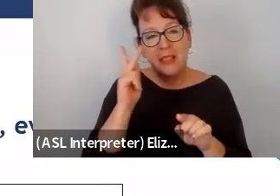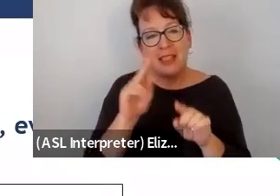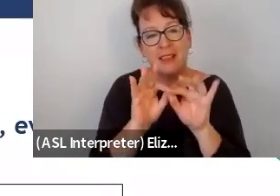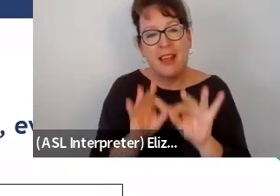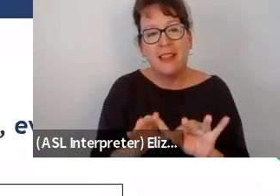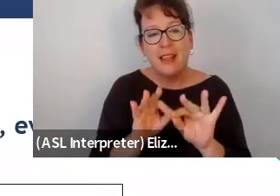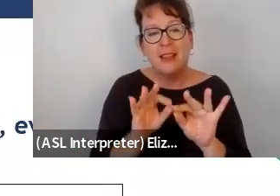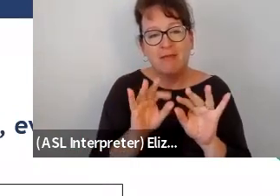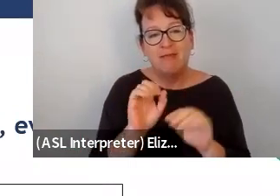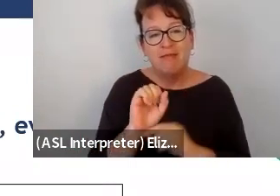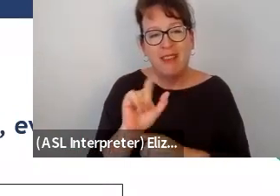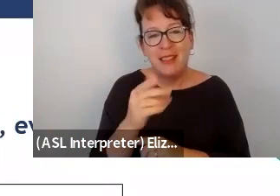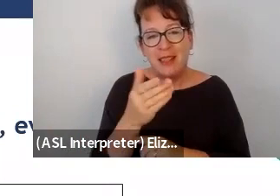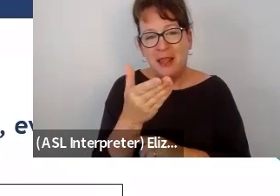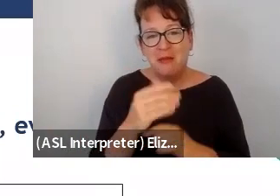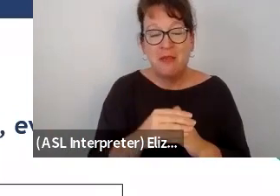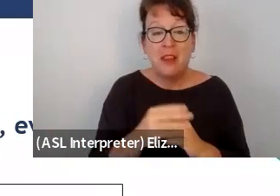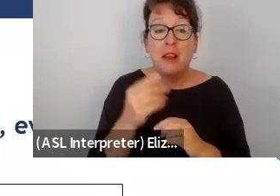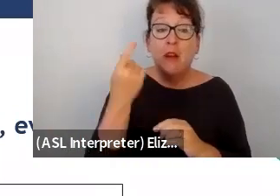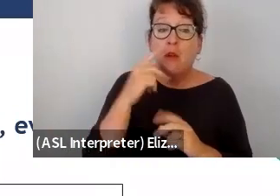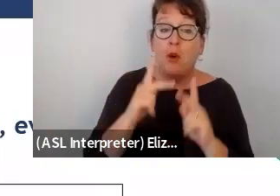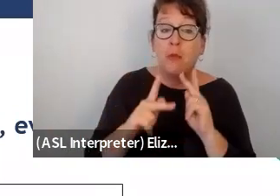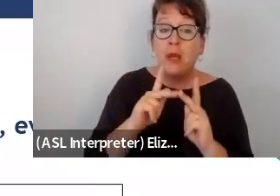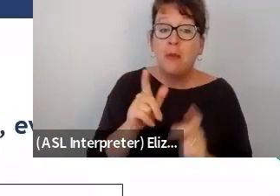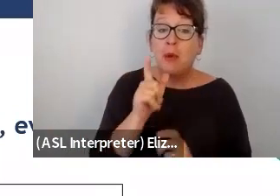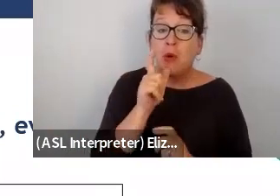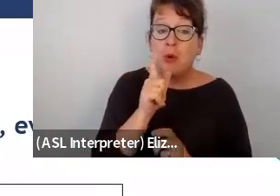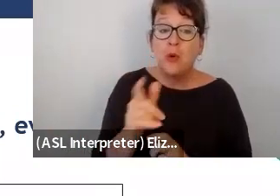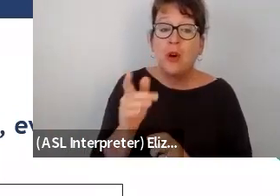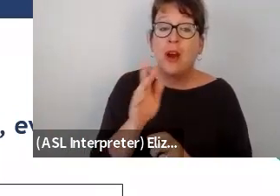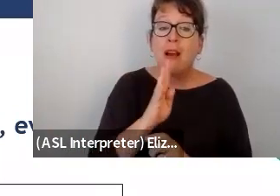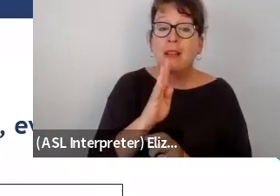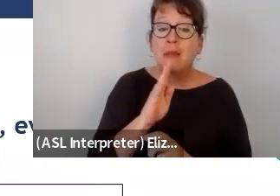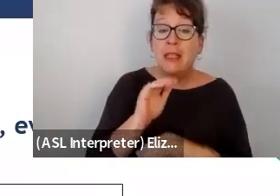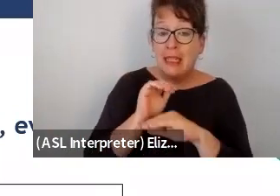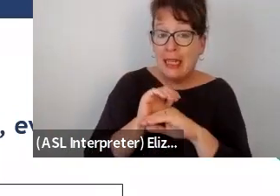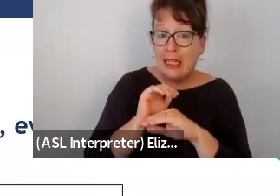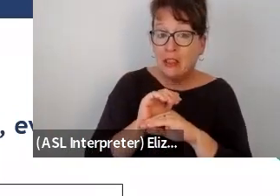together with the bipartisan infrastructure law, is poised to inject more than $430 billion into